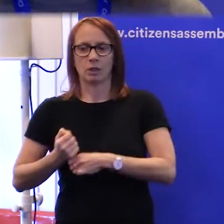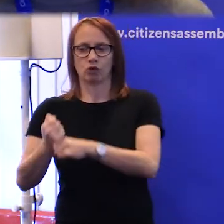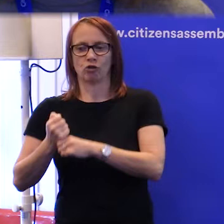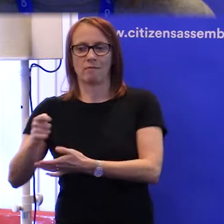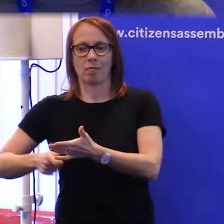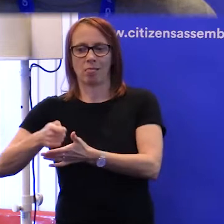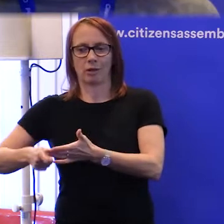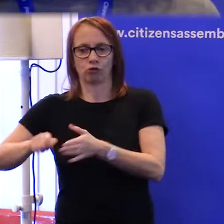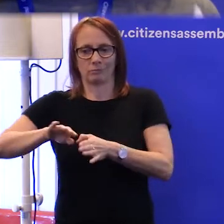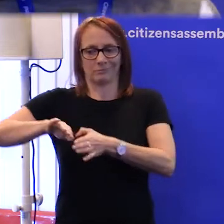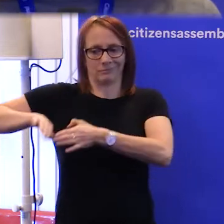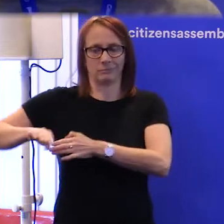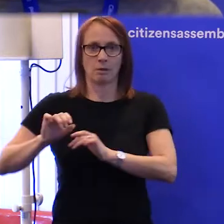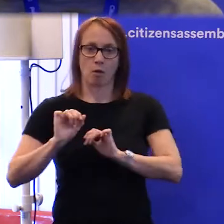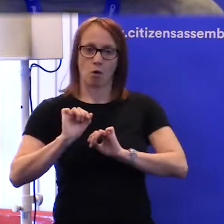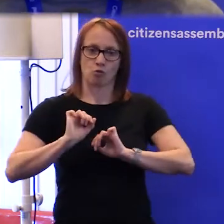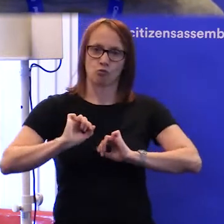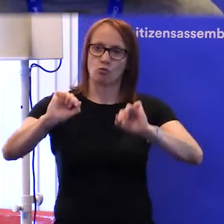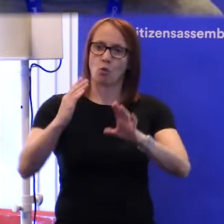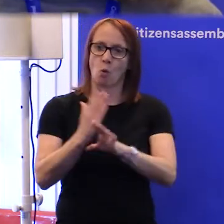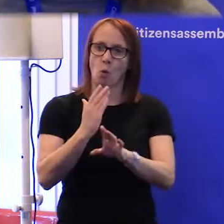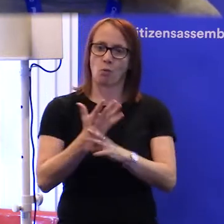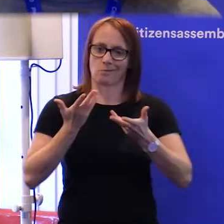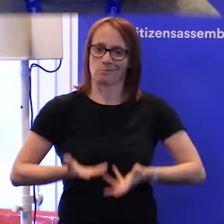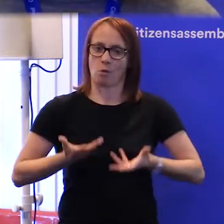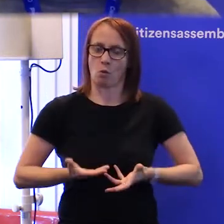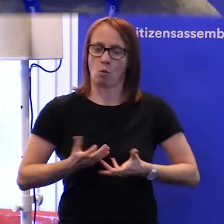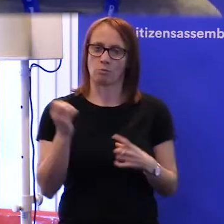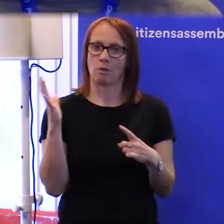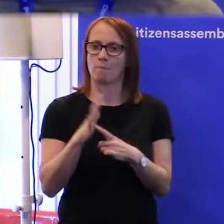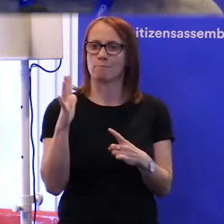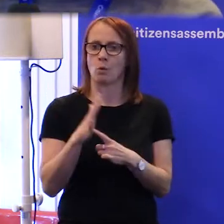election we think your work in this room at this moment in time is more important